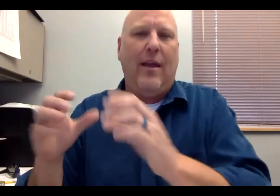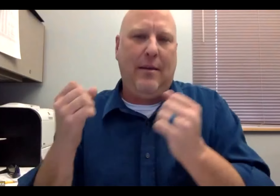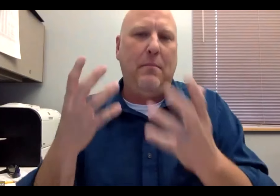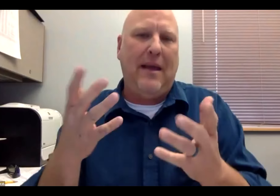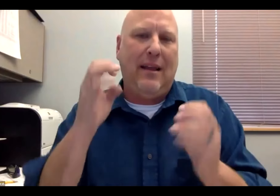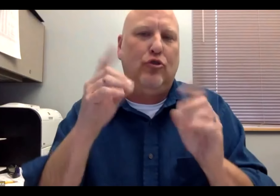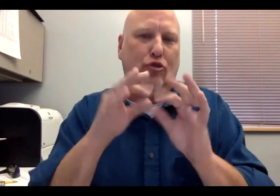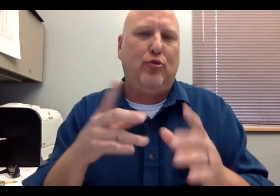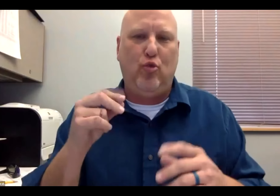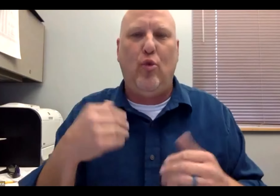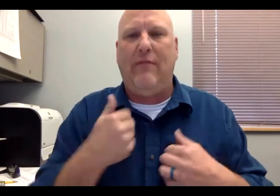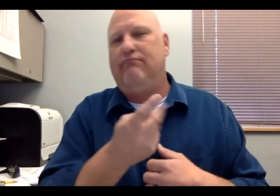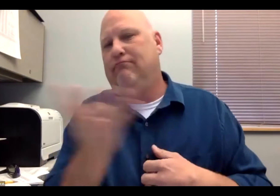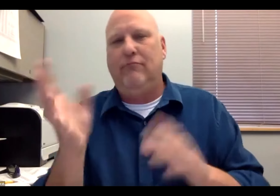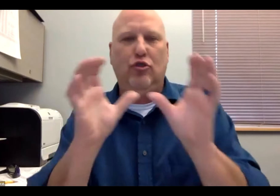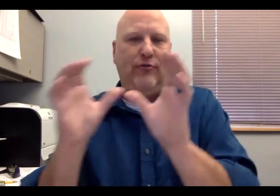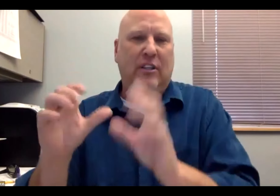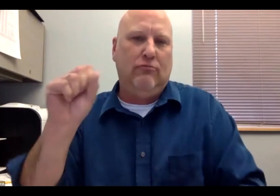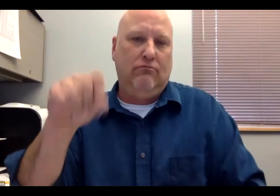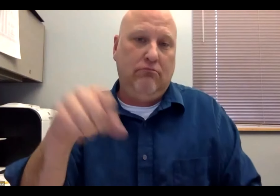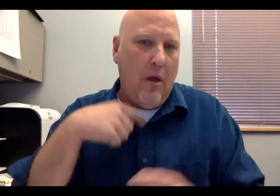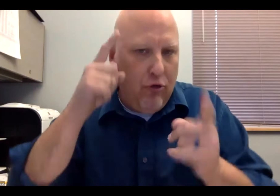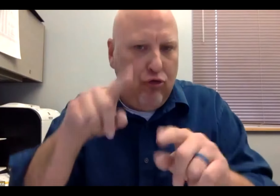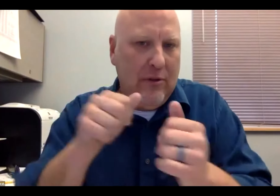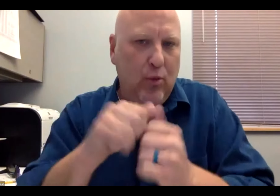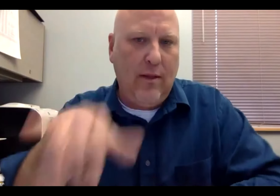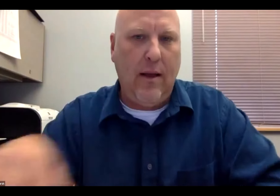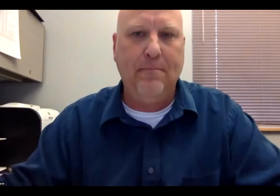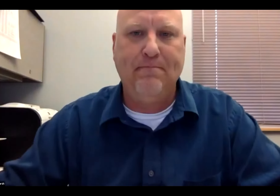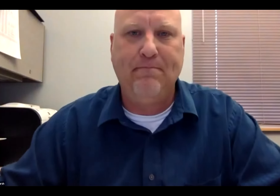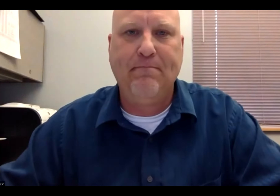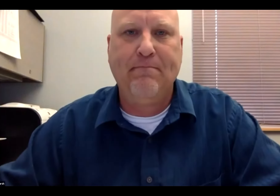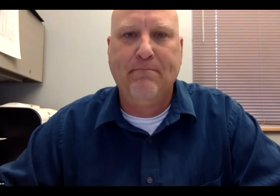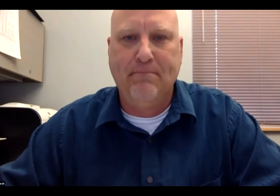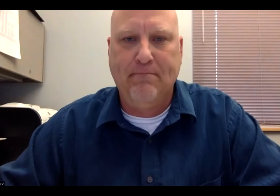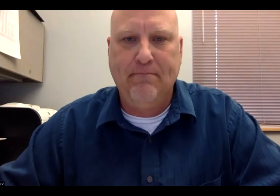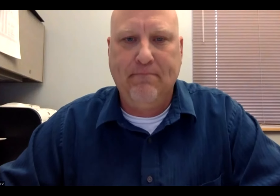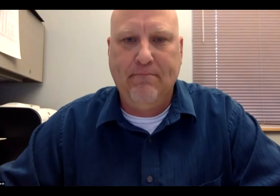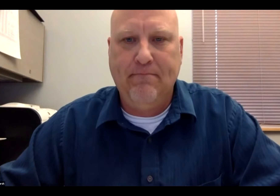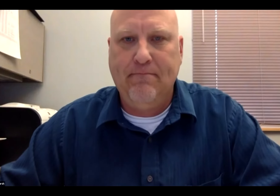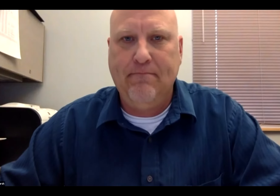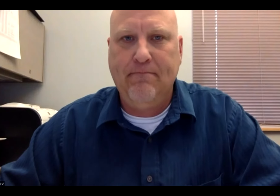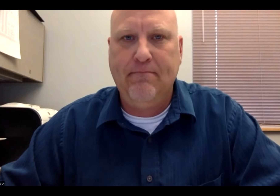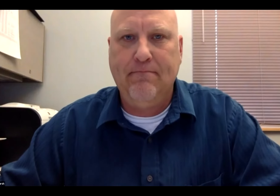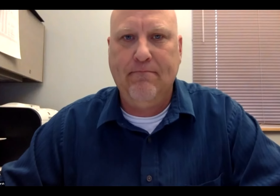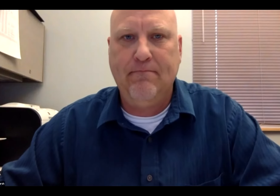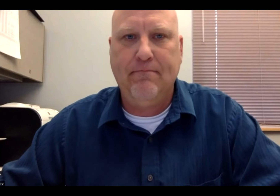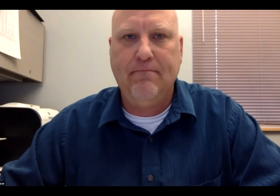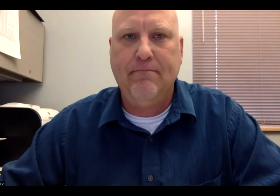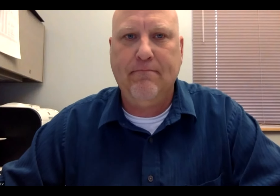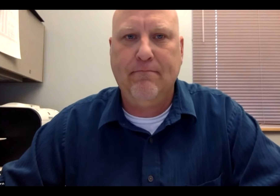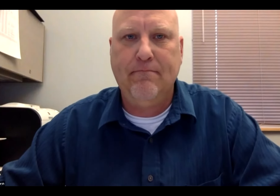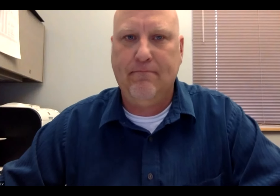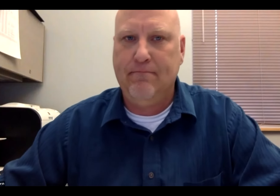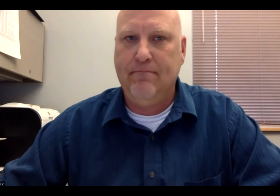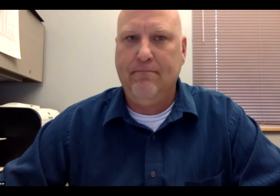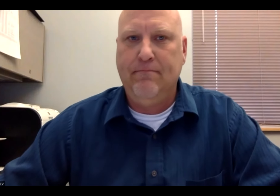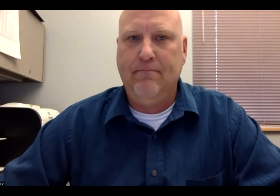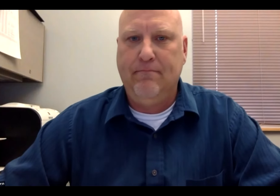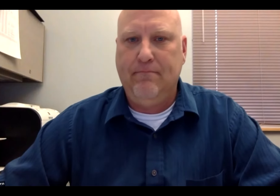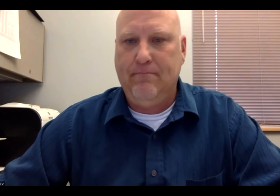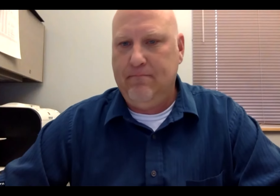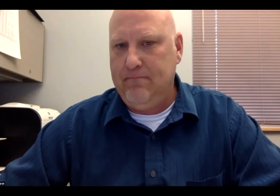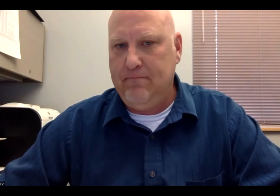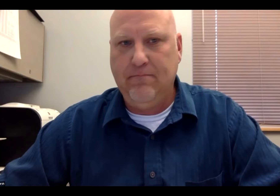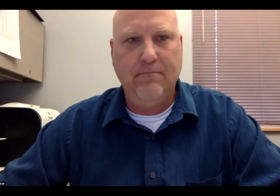Michelle is saying many opportunity for interpreters to maintain several certifications. I agree.